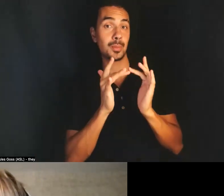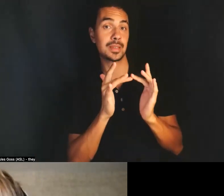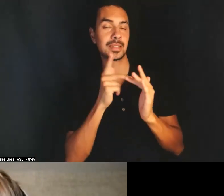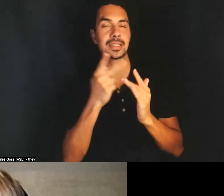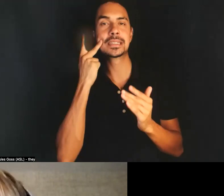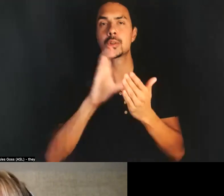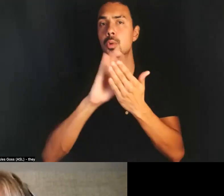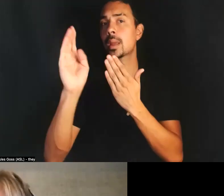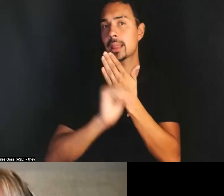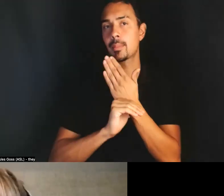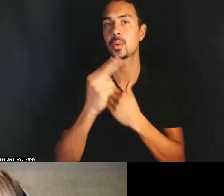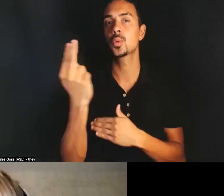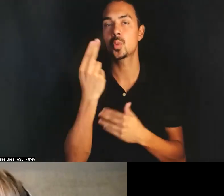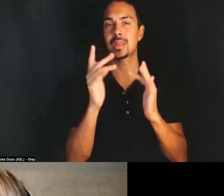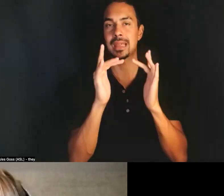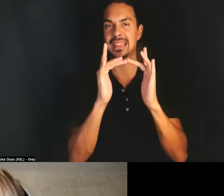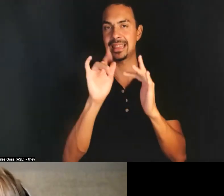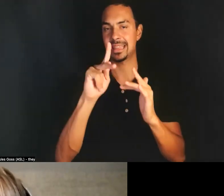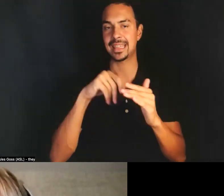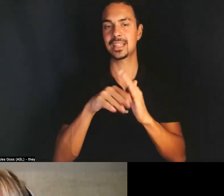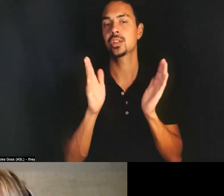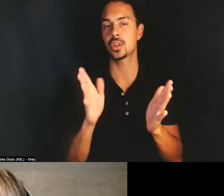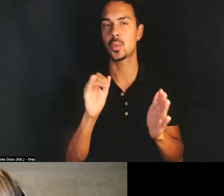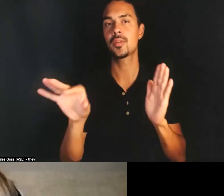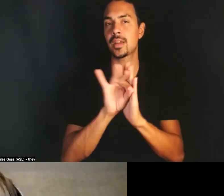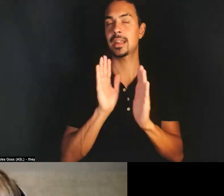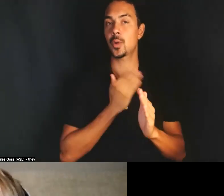via an online platform called Canvas. You can register at a website